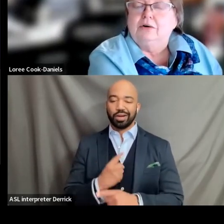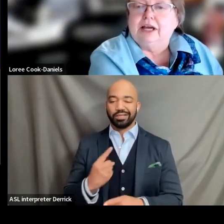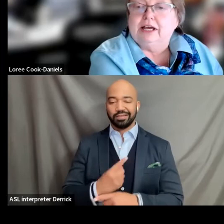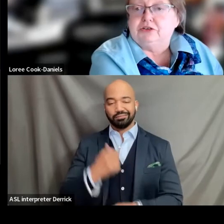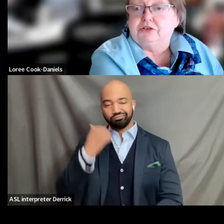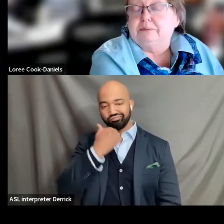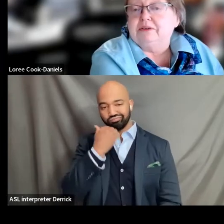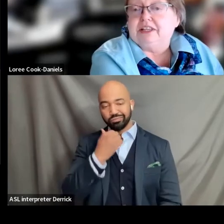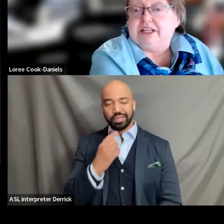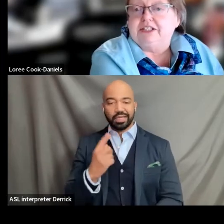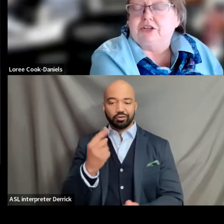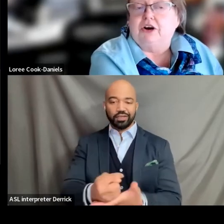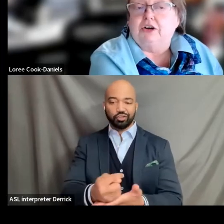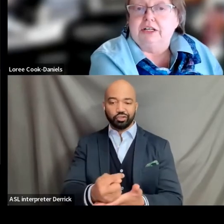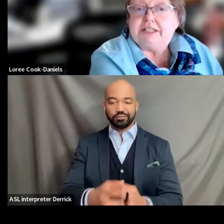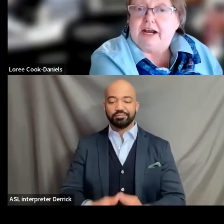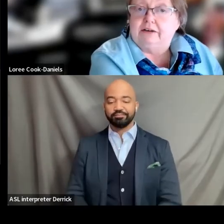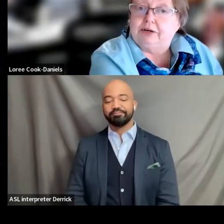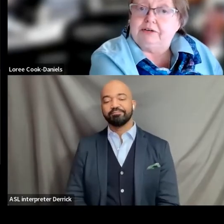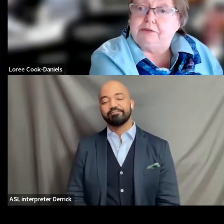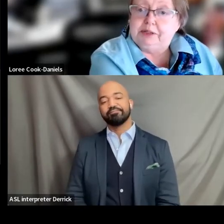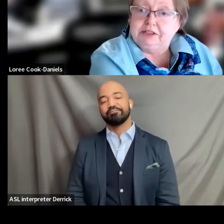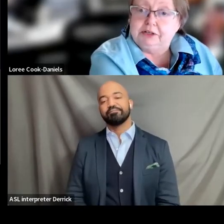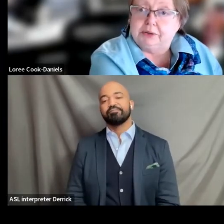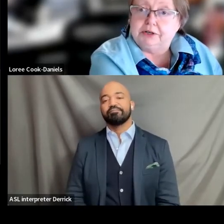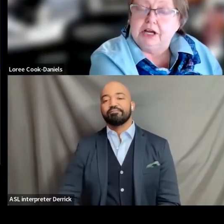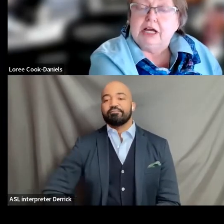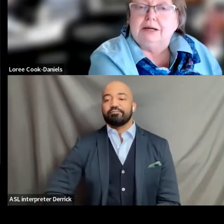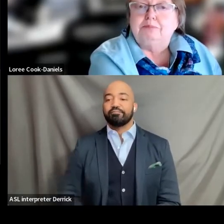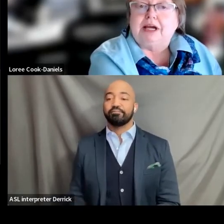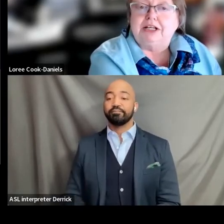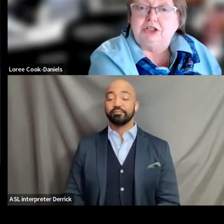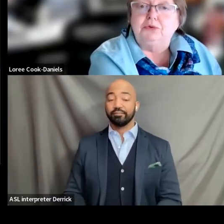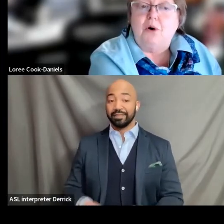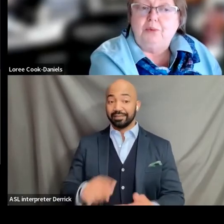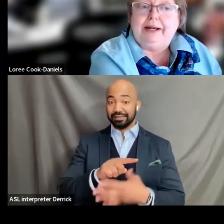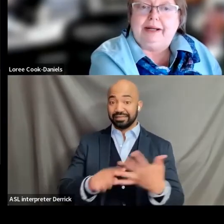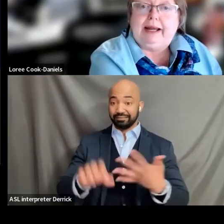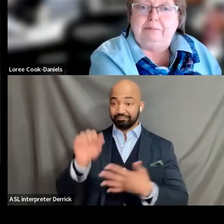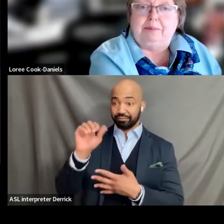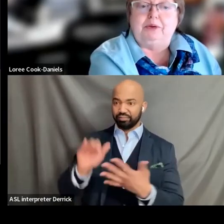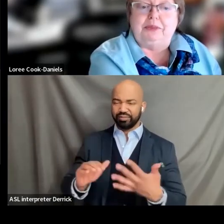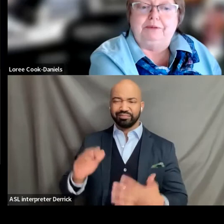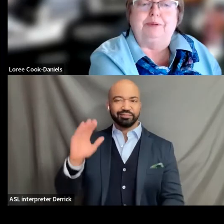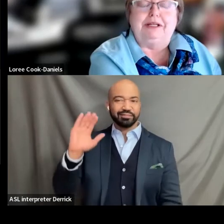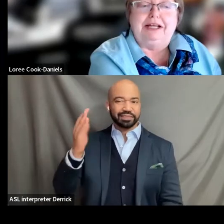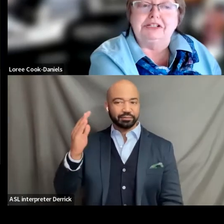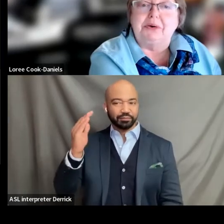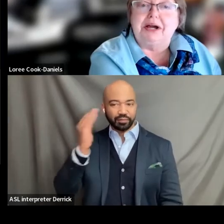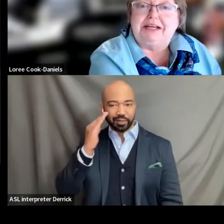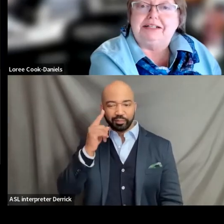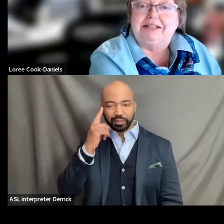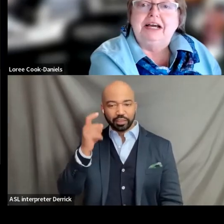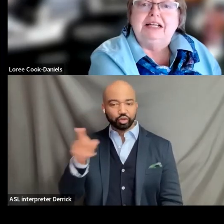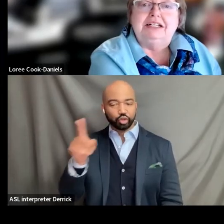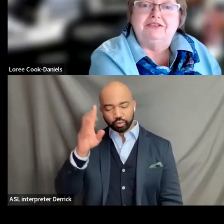Okay so some of these are gonna sound very familiar because you already came up with them. But let's go ahead.